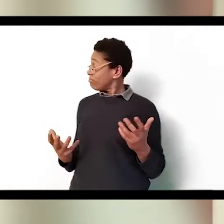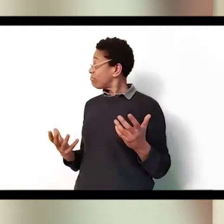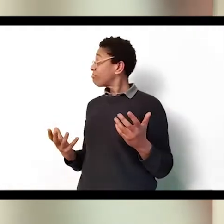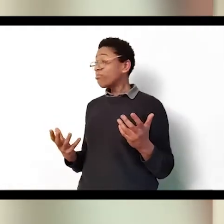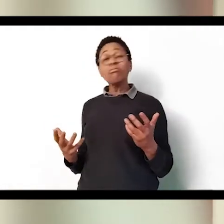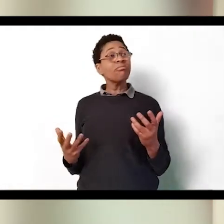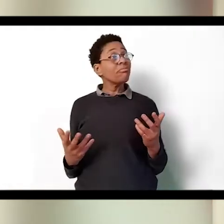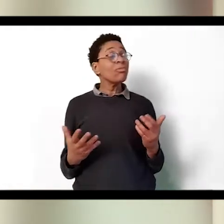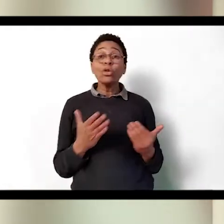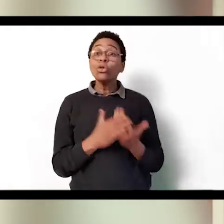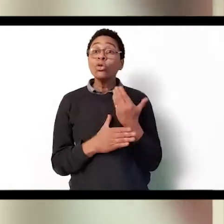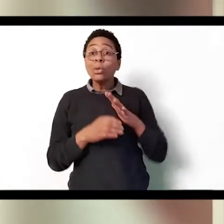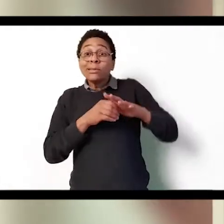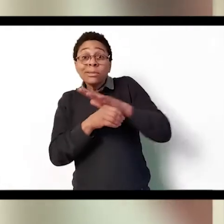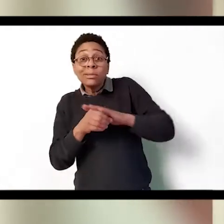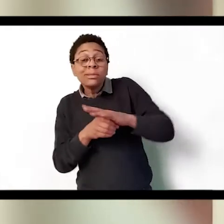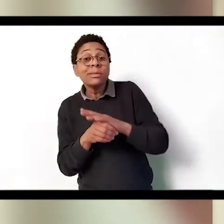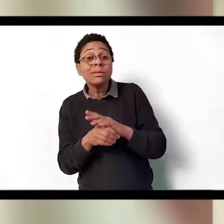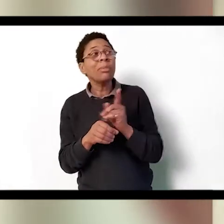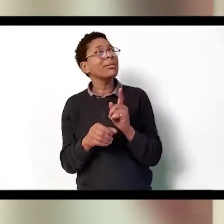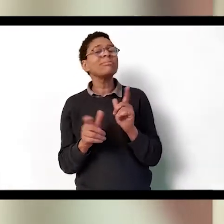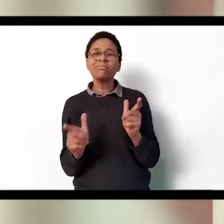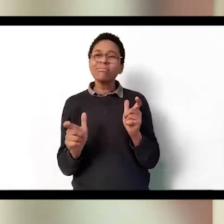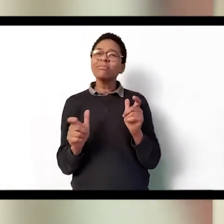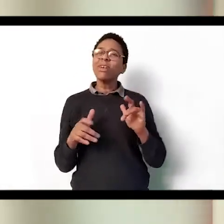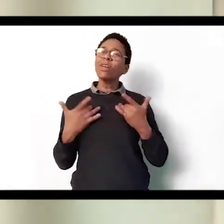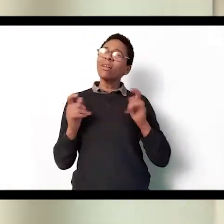Feeling at home again on a very new street.